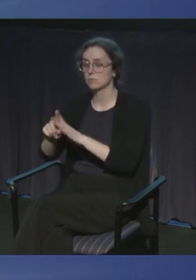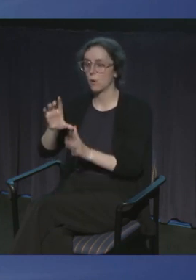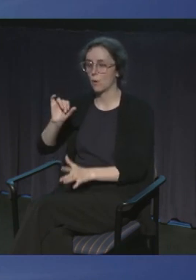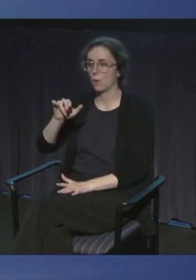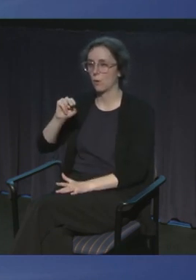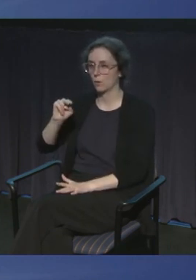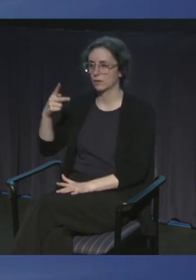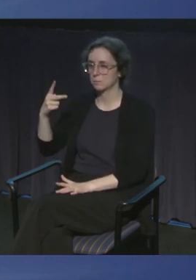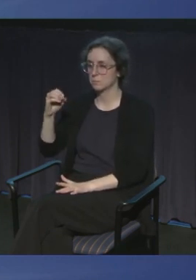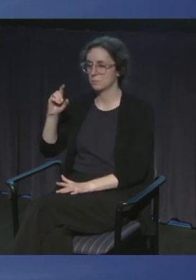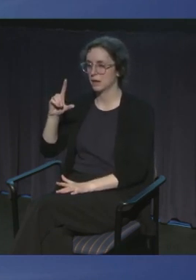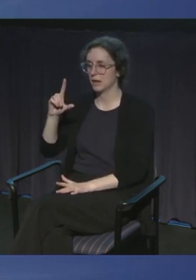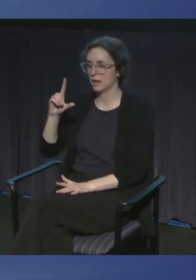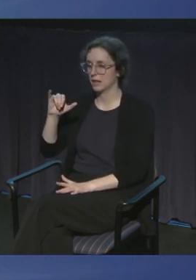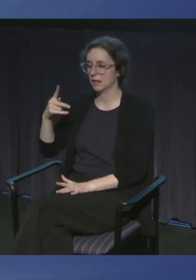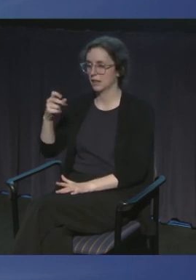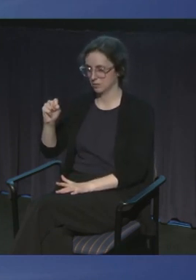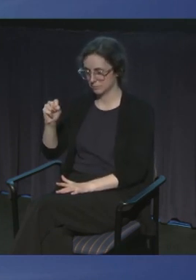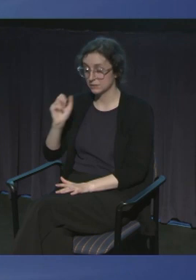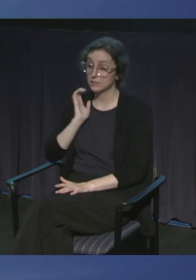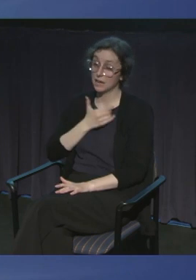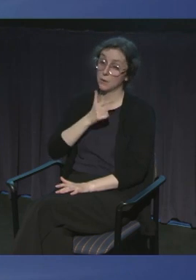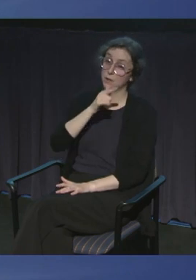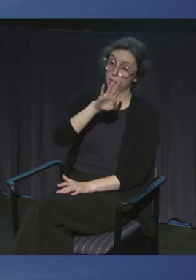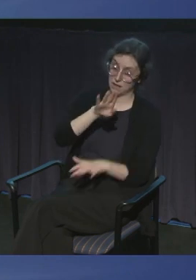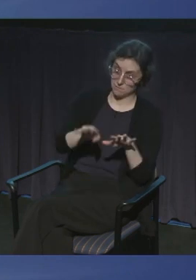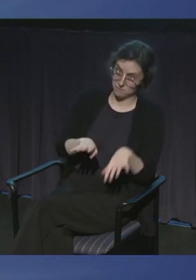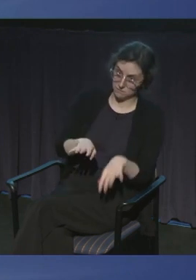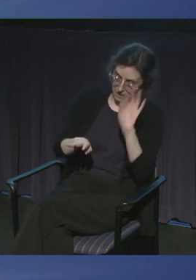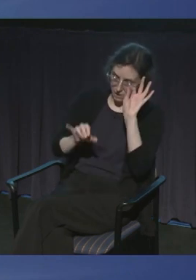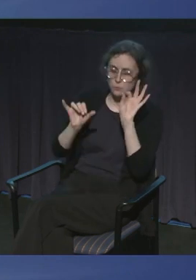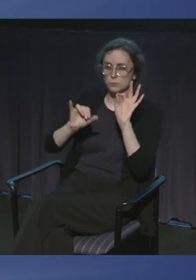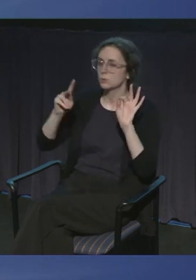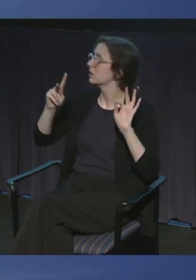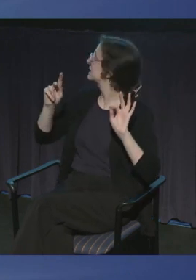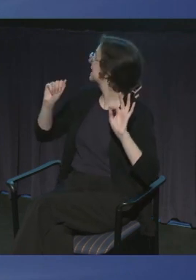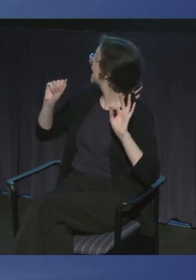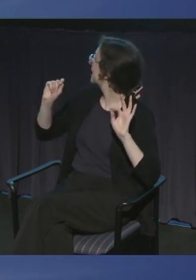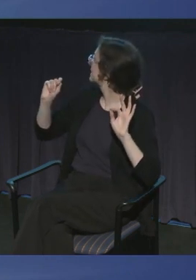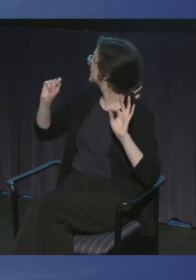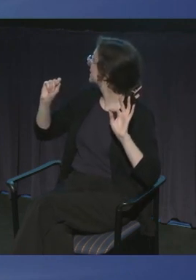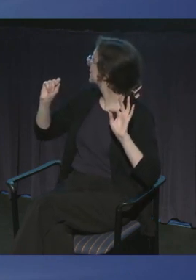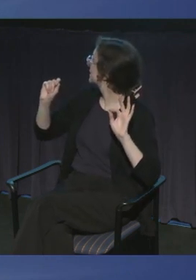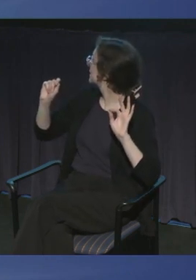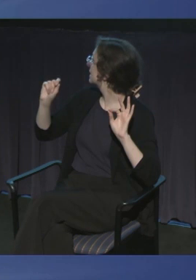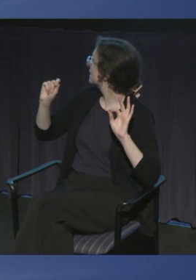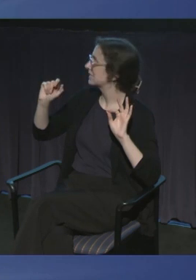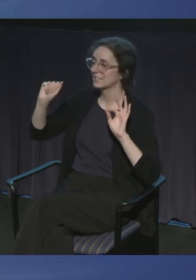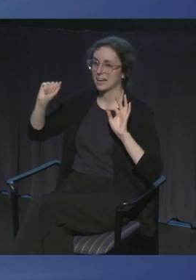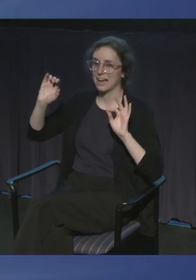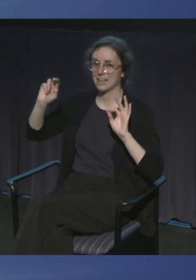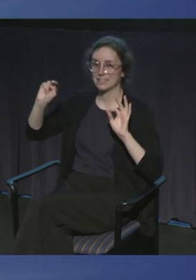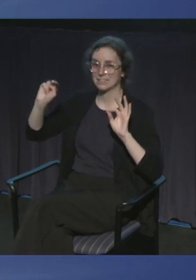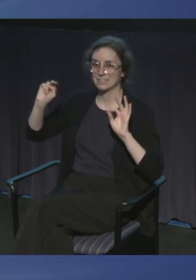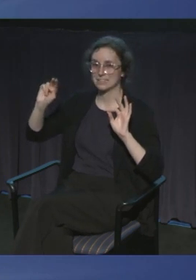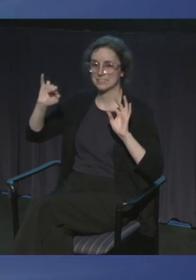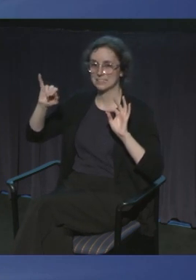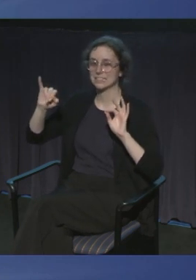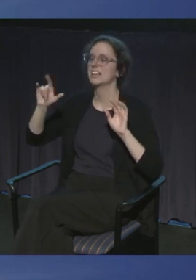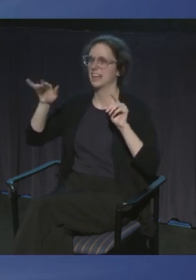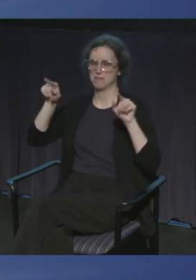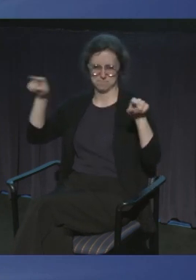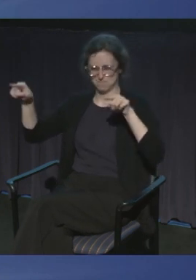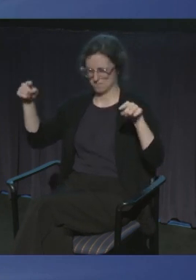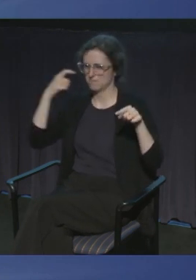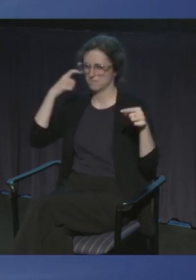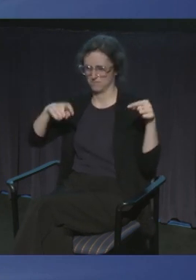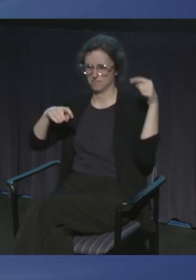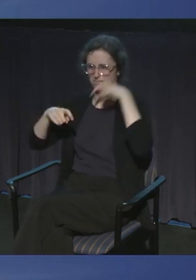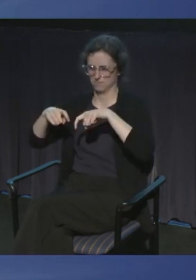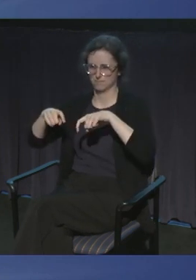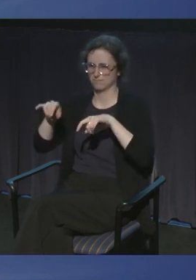VERY POORLY WITH LOTS OF